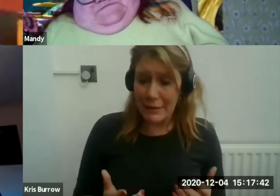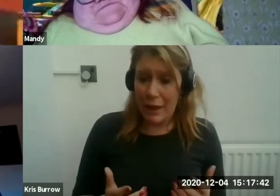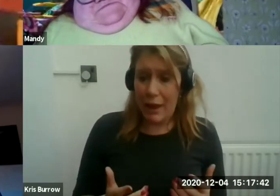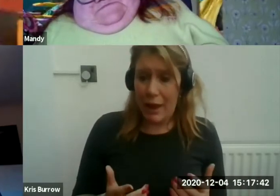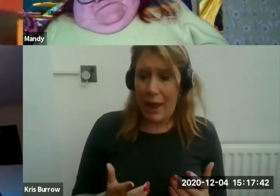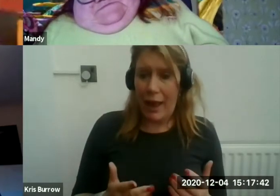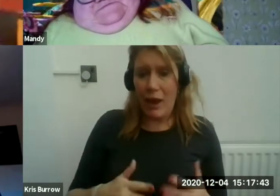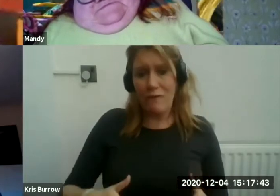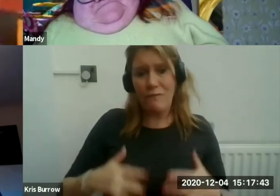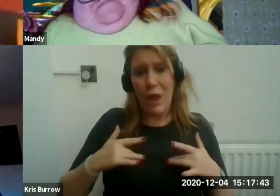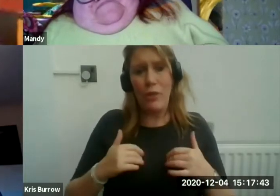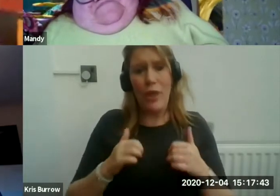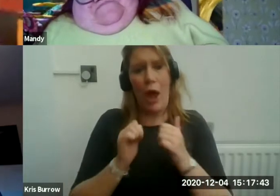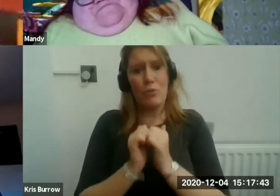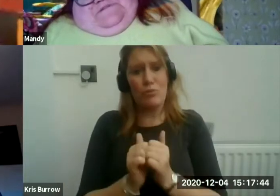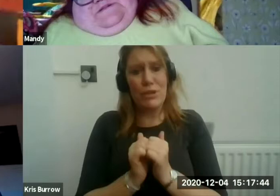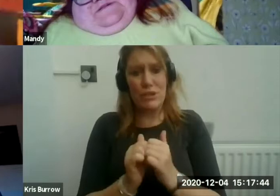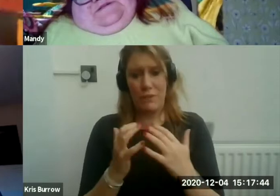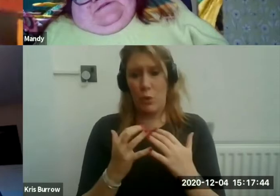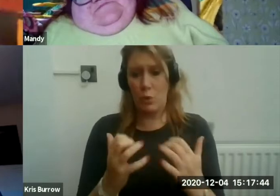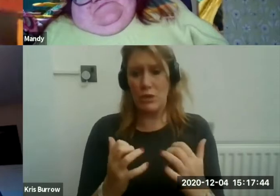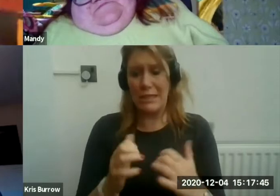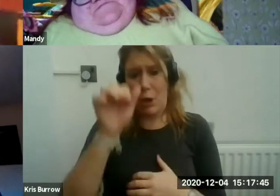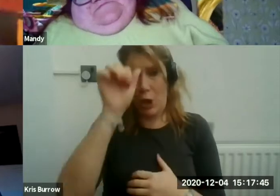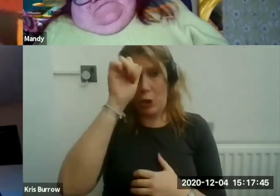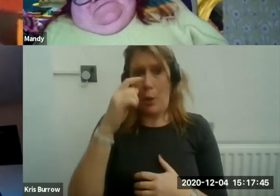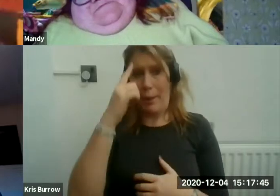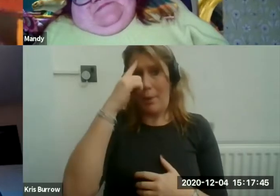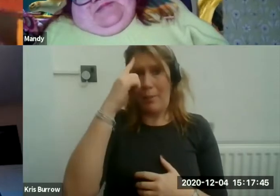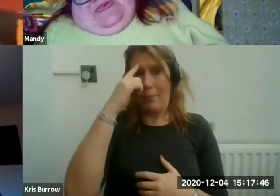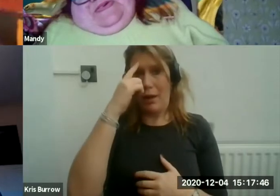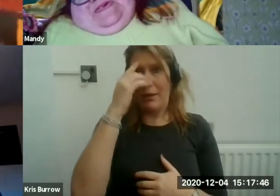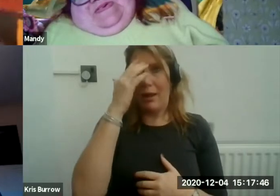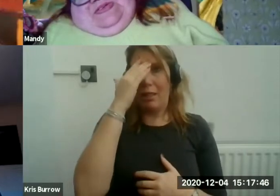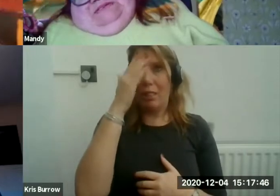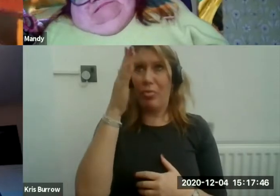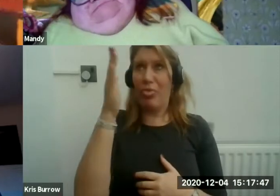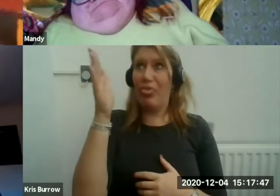appreciative audience, but I know my mind can wander sometimes because I'm human.